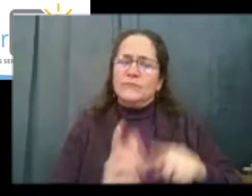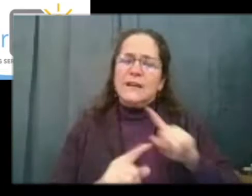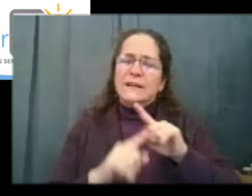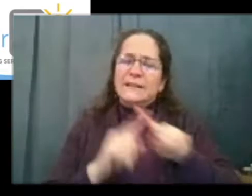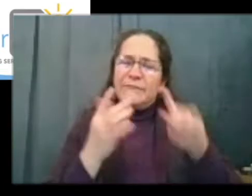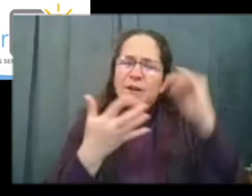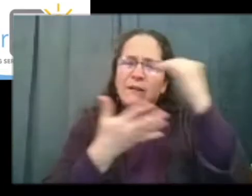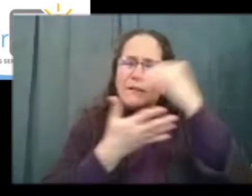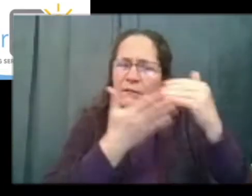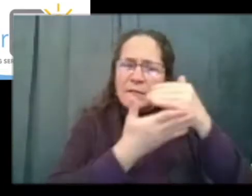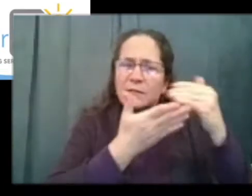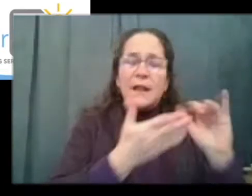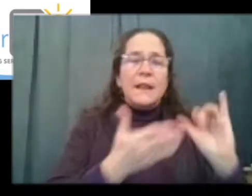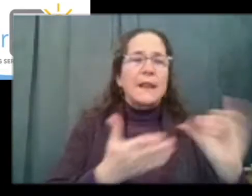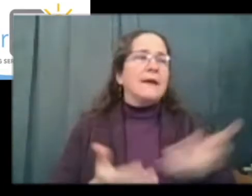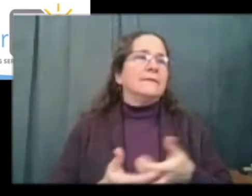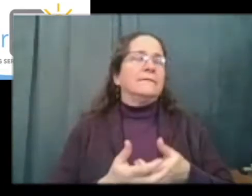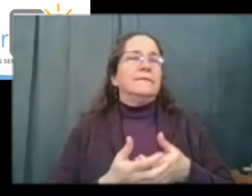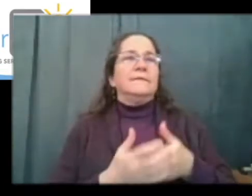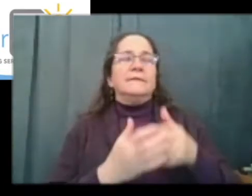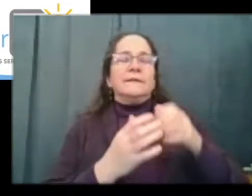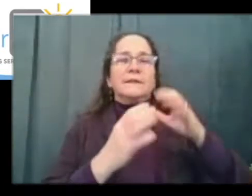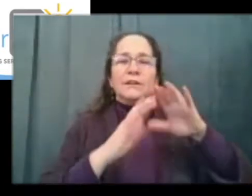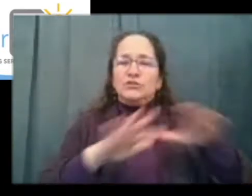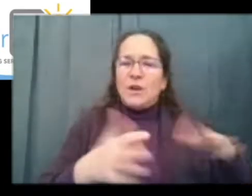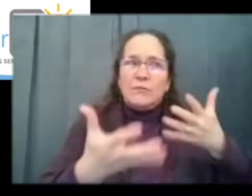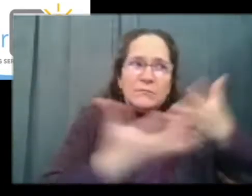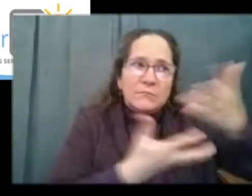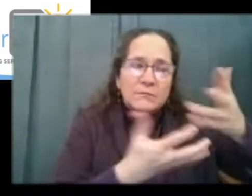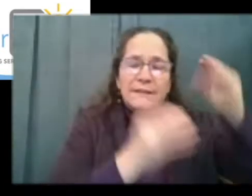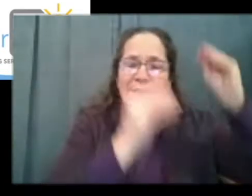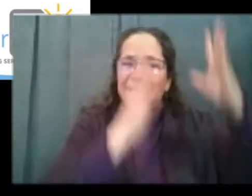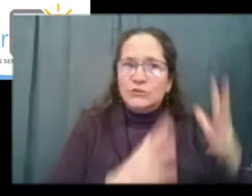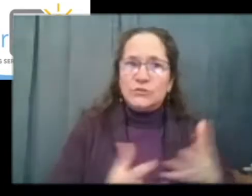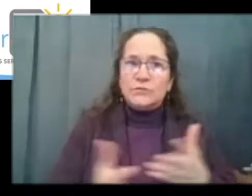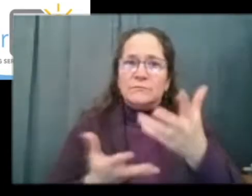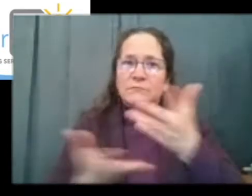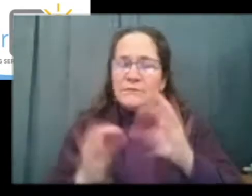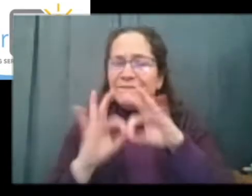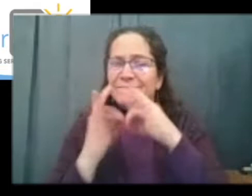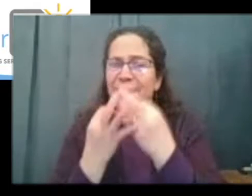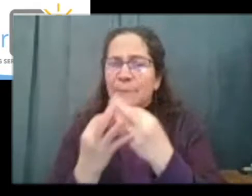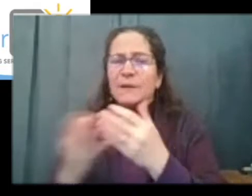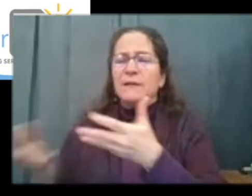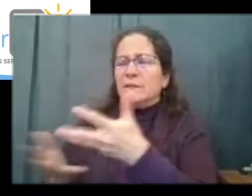How is the child communicate with the teacher, their peers, their family, people in the IEP team